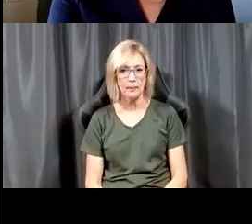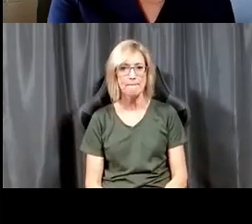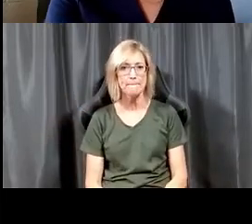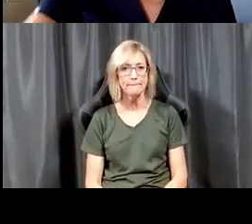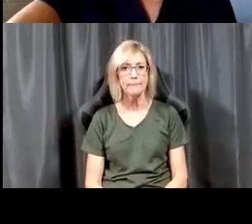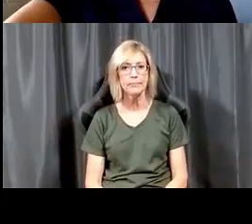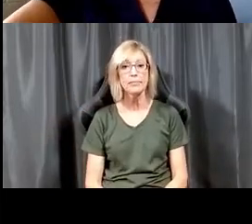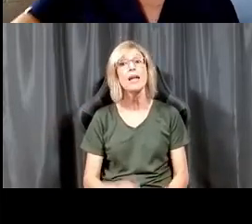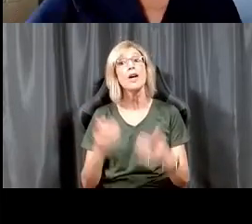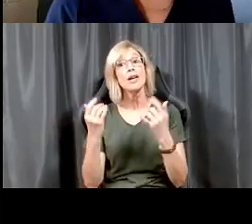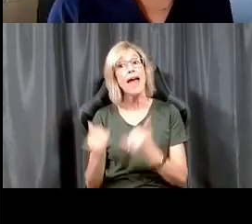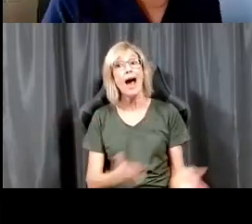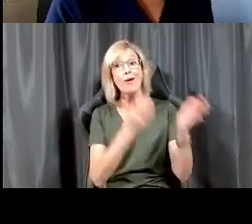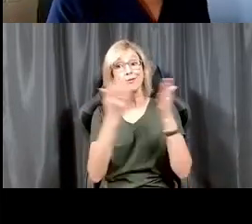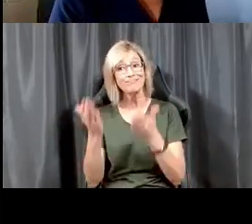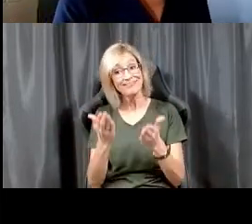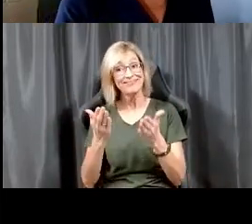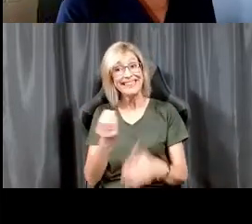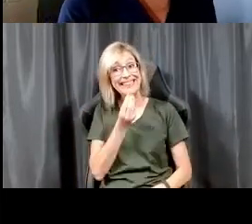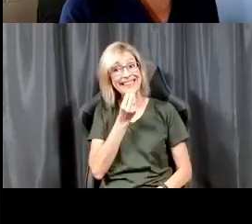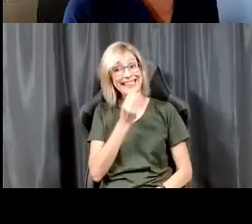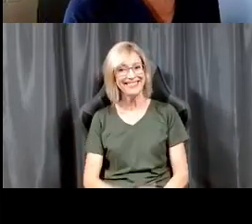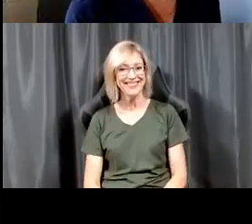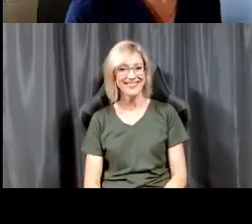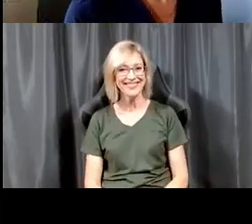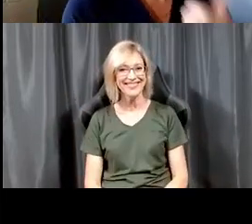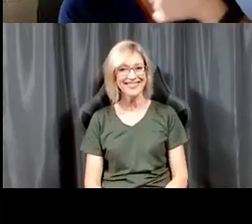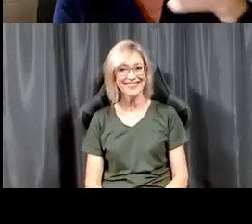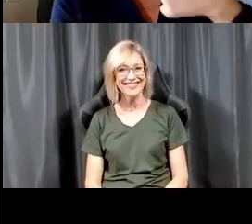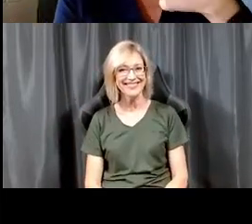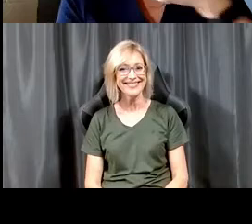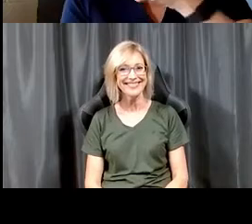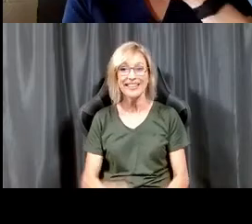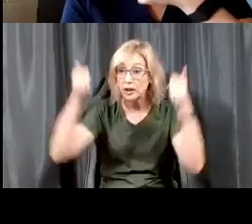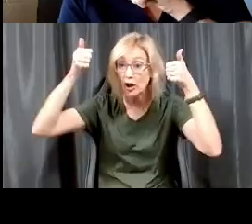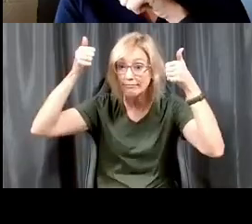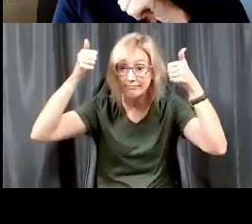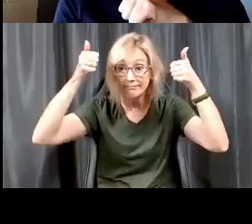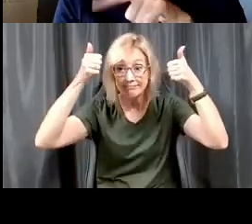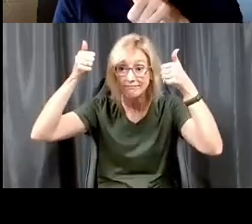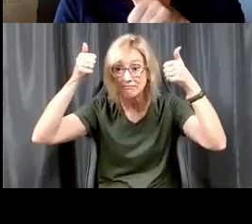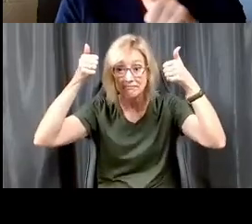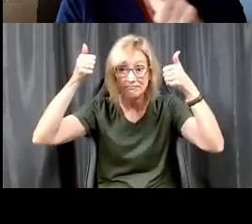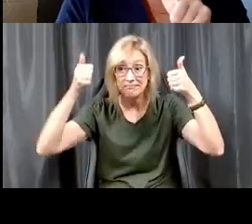Brings me to eating. Are we doing good out there? I can still see some of you guys.